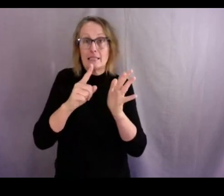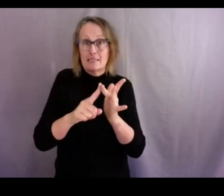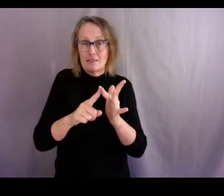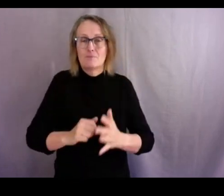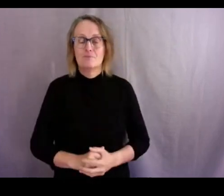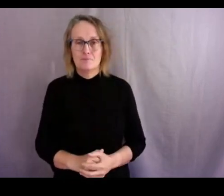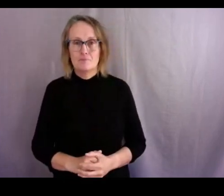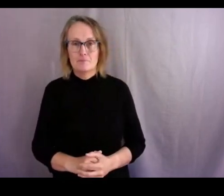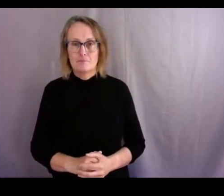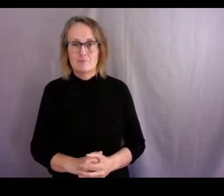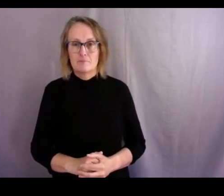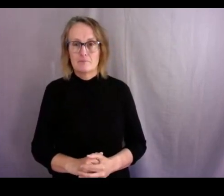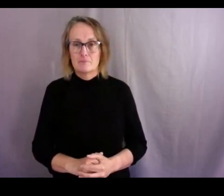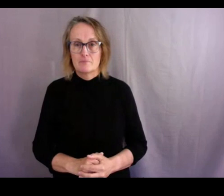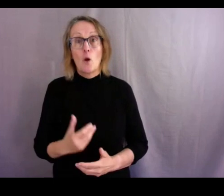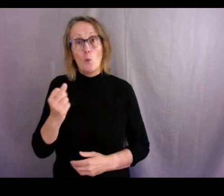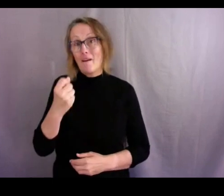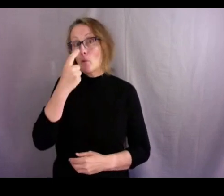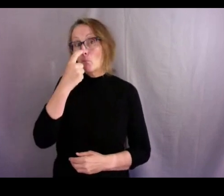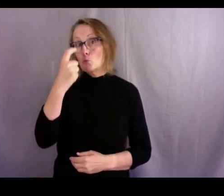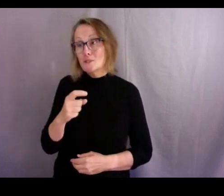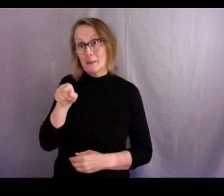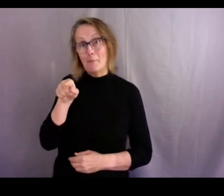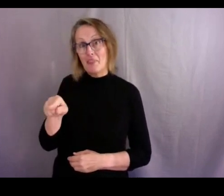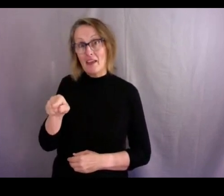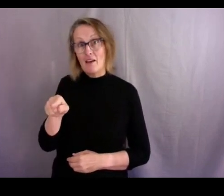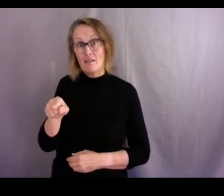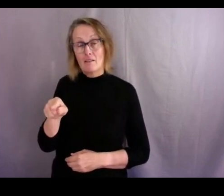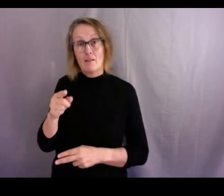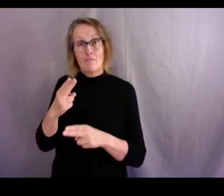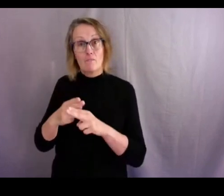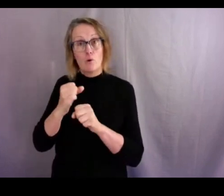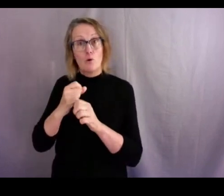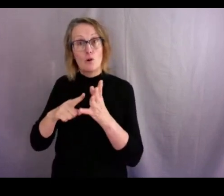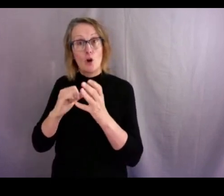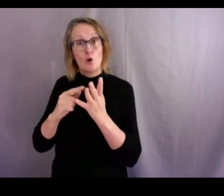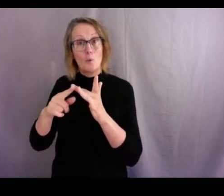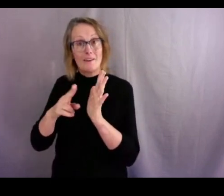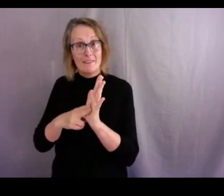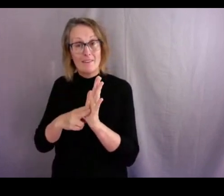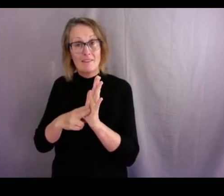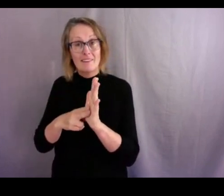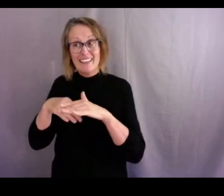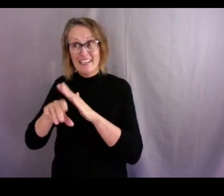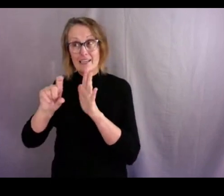Centre d'Interpretation Paul Gauguin at Le Carbet, the place Gauguin stayed in Martinique.